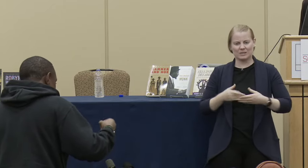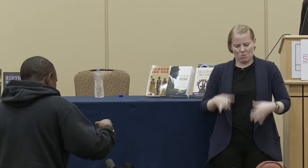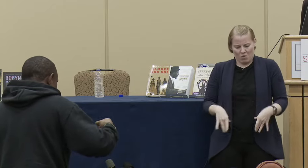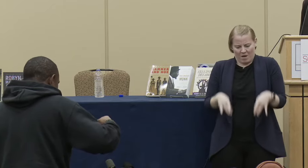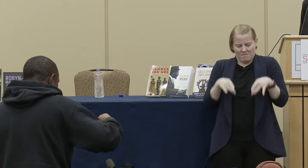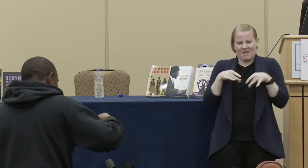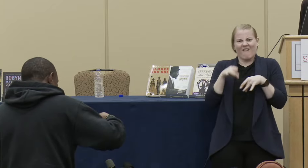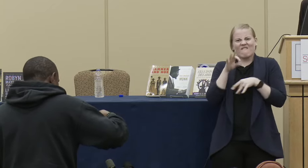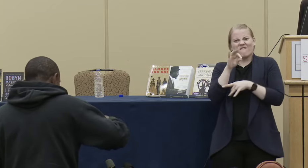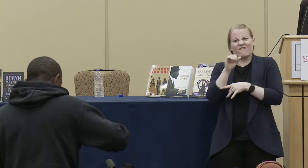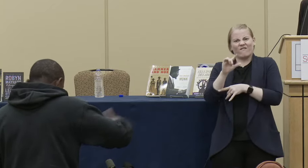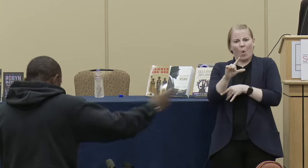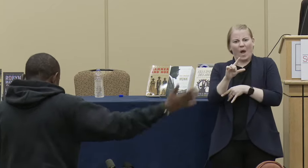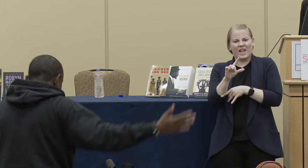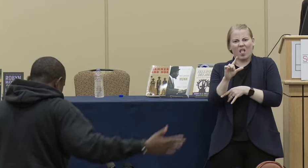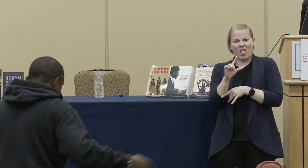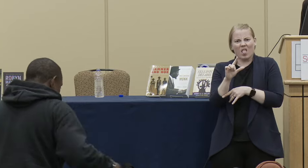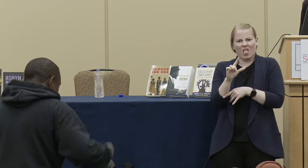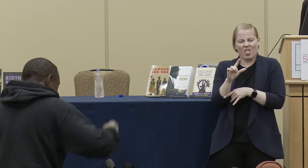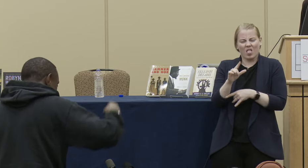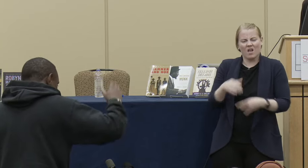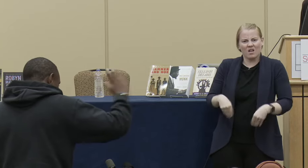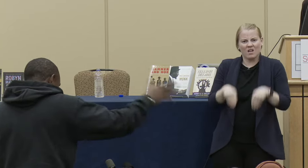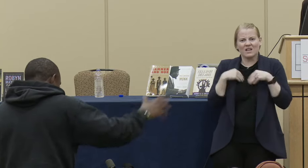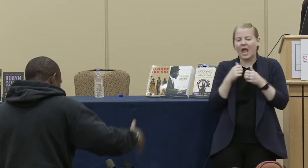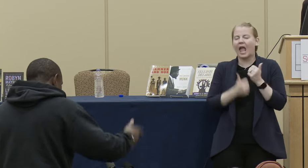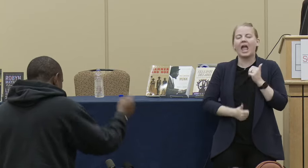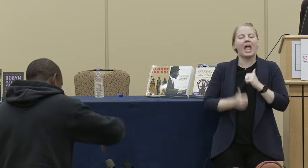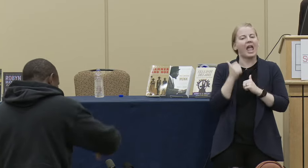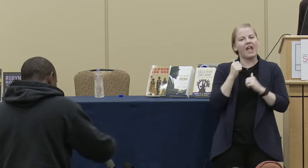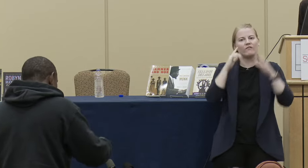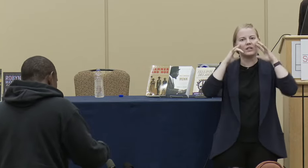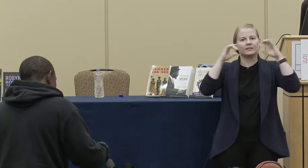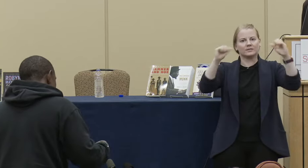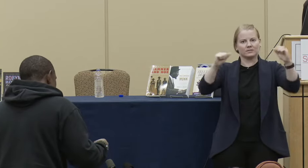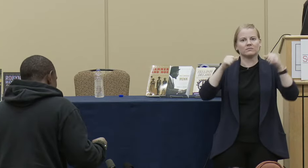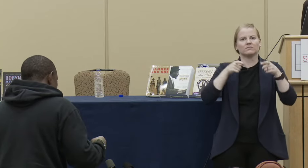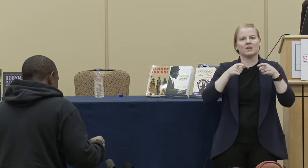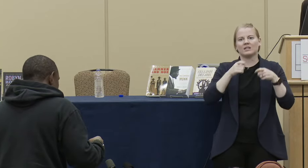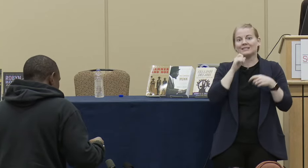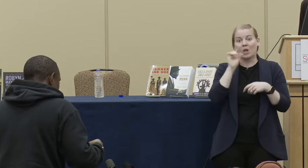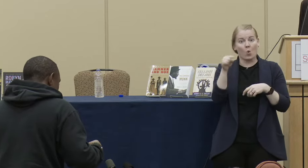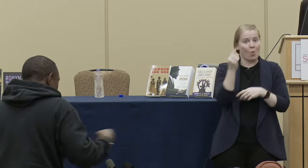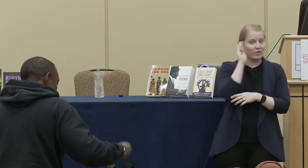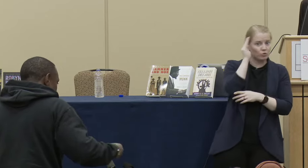We're going to talk about borders, but in Texas, we have fucking babies wrapped in full sheets, because every